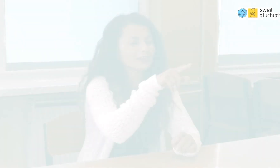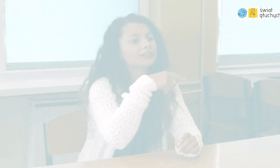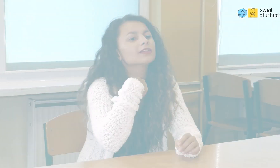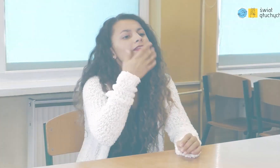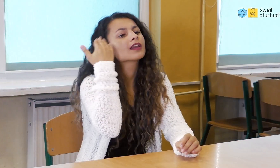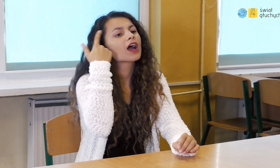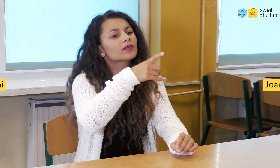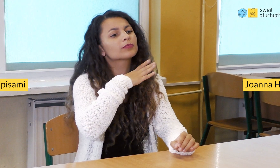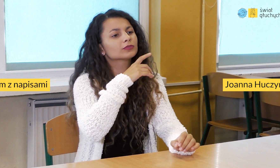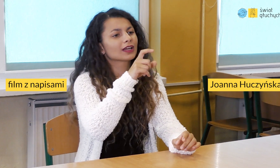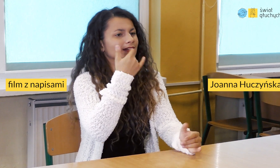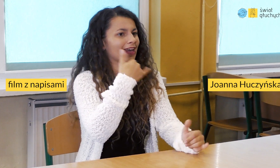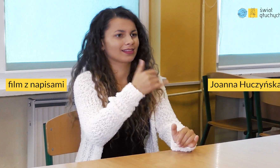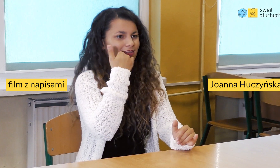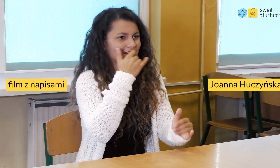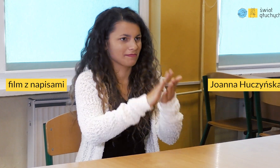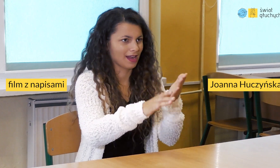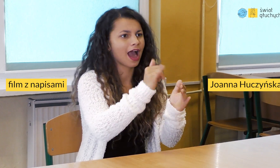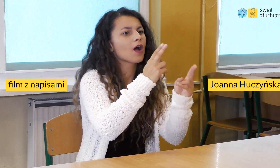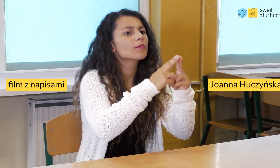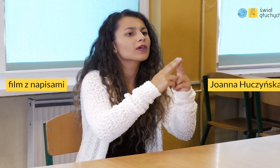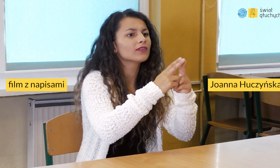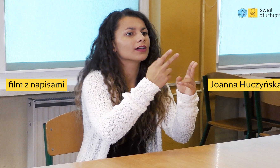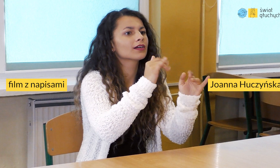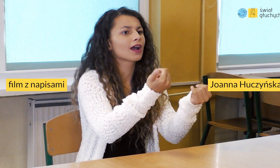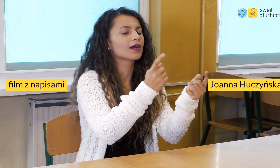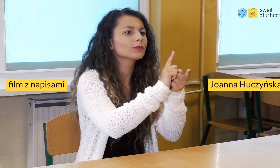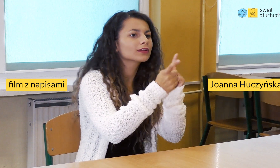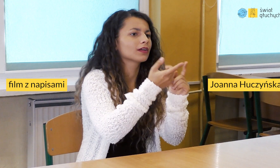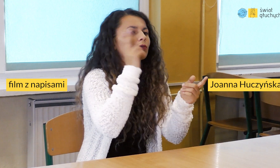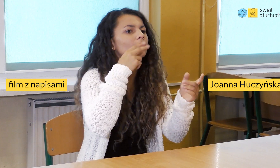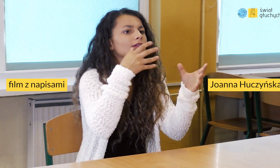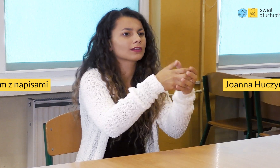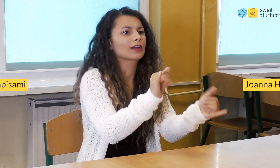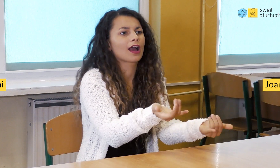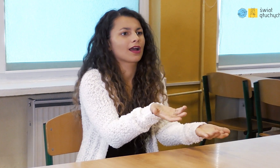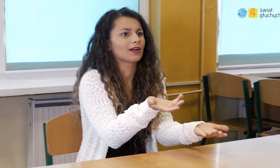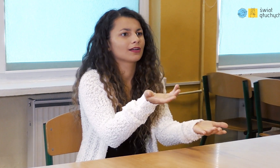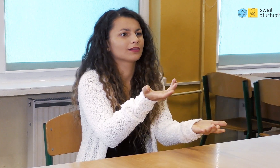There were no mobile phones in the past. How did deaf people communicate with each other and arrange meetings?